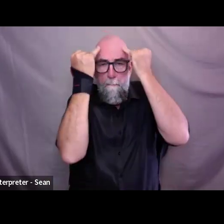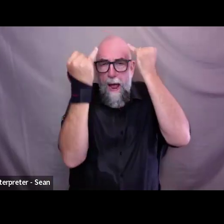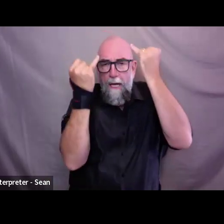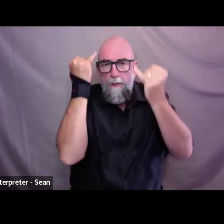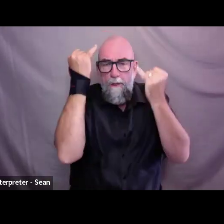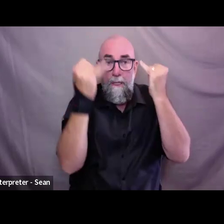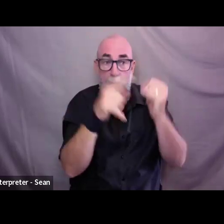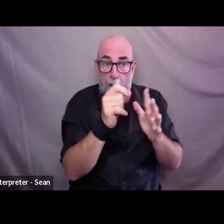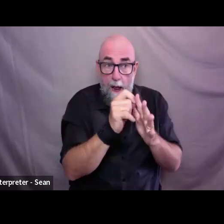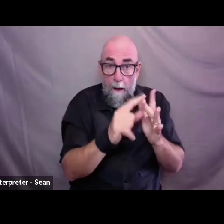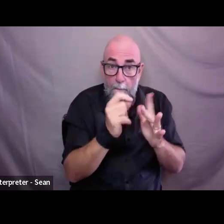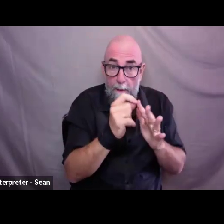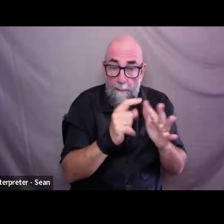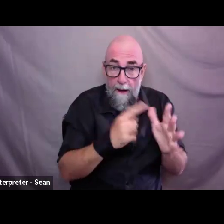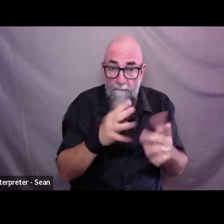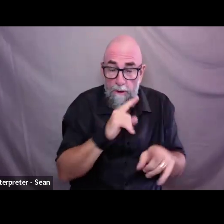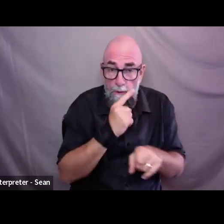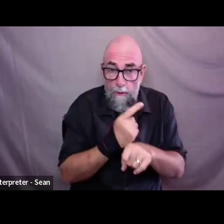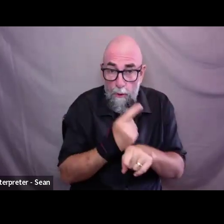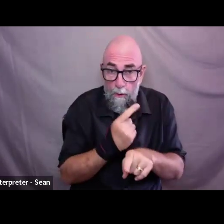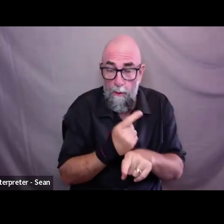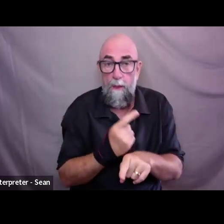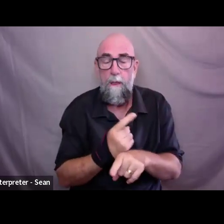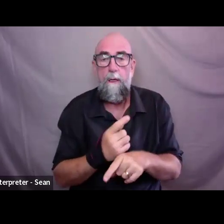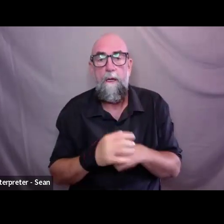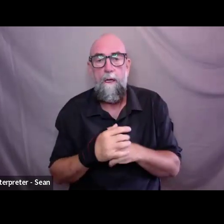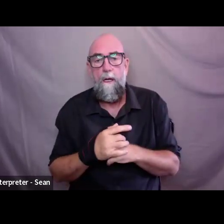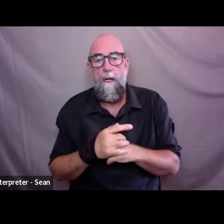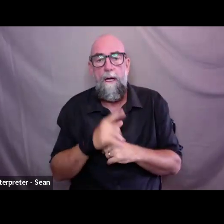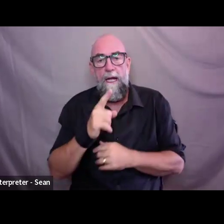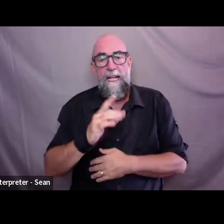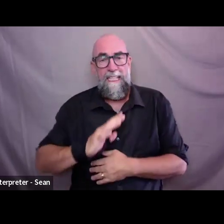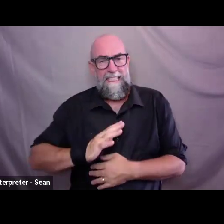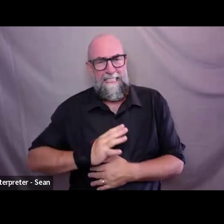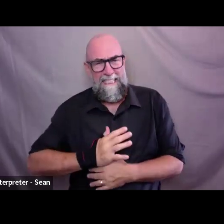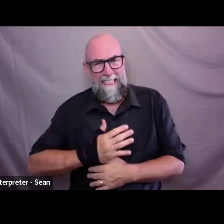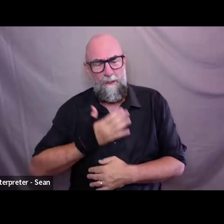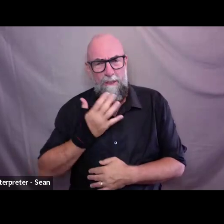a famous philosopher Heidi Carr c a,